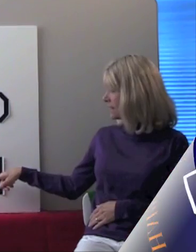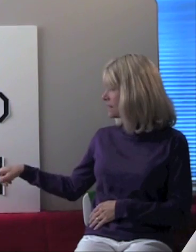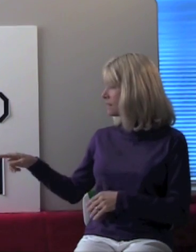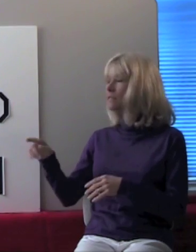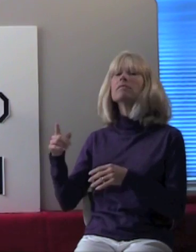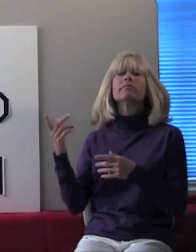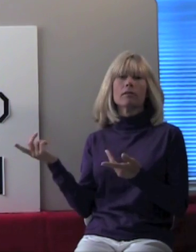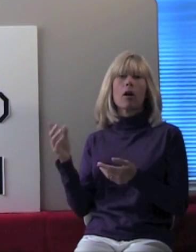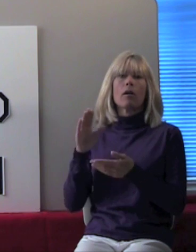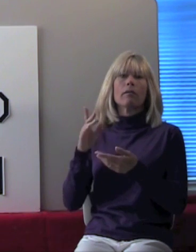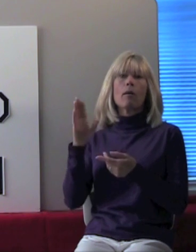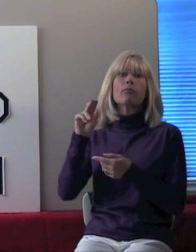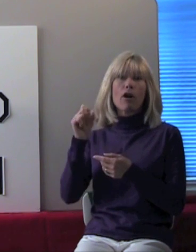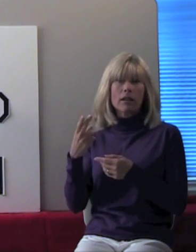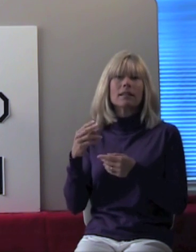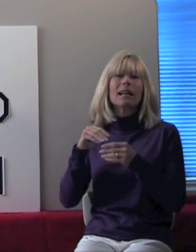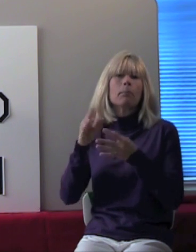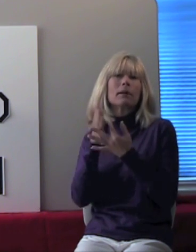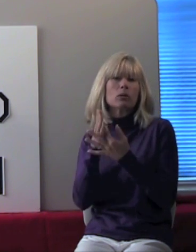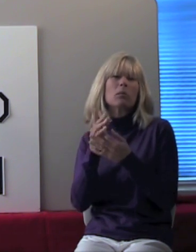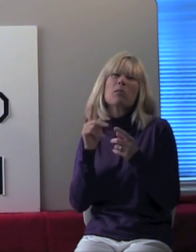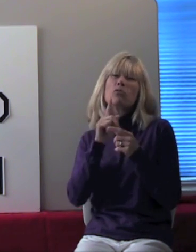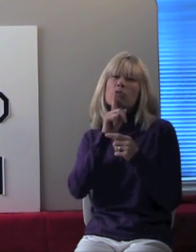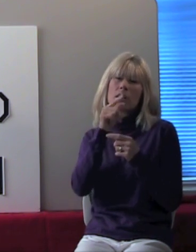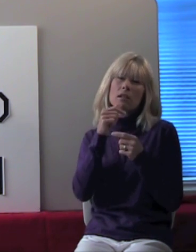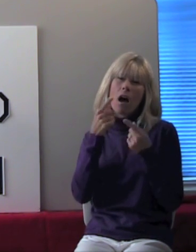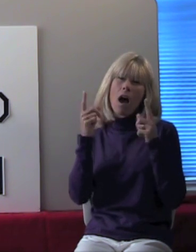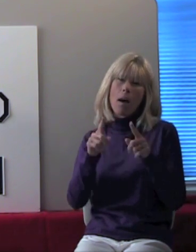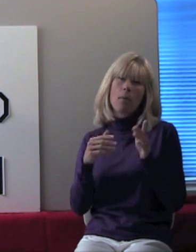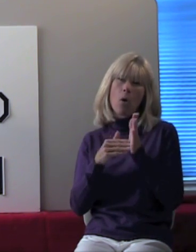The In-Between Brush Contact doesn't really happen...